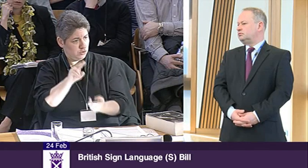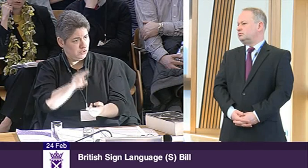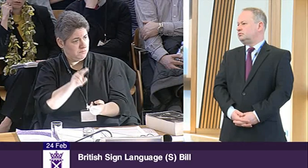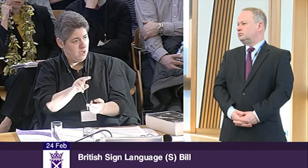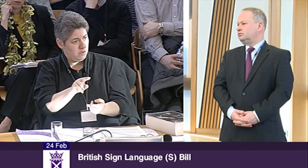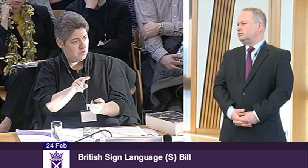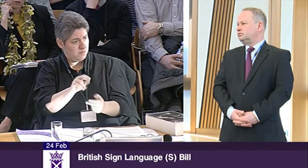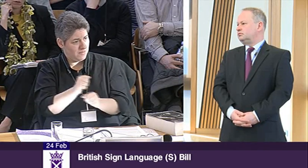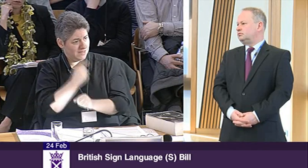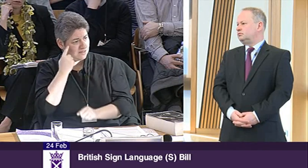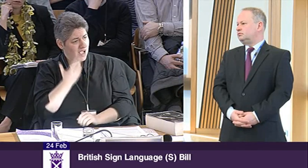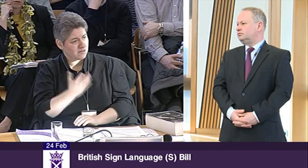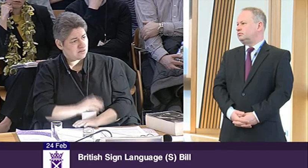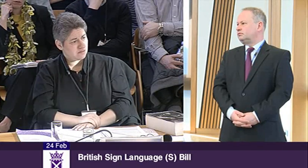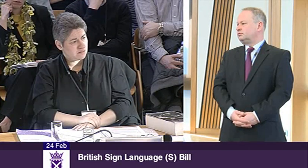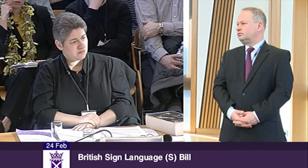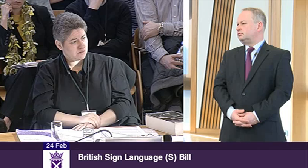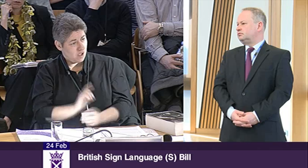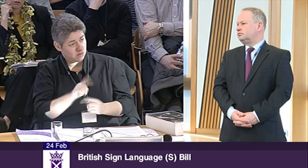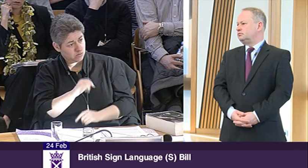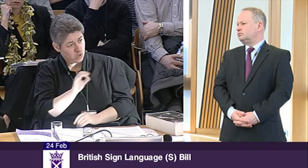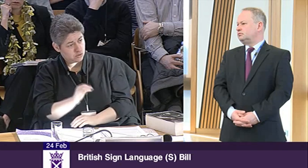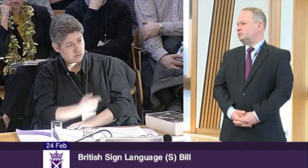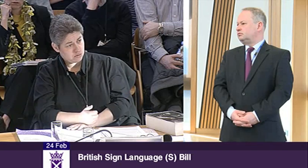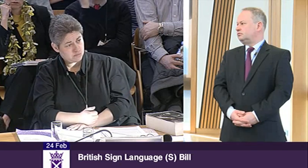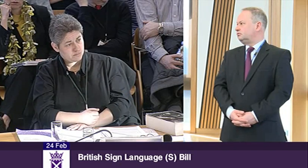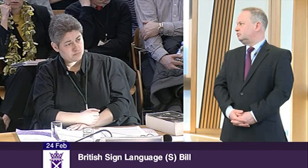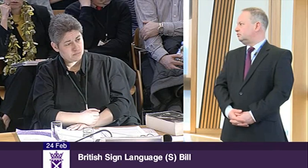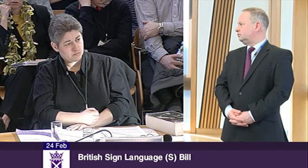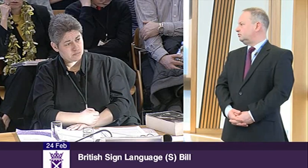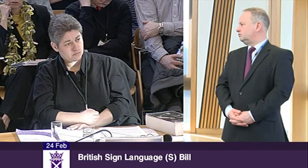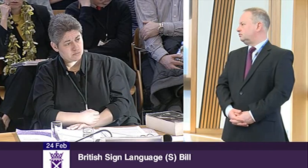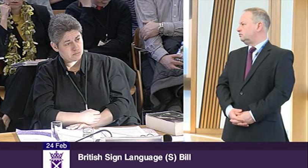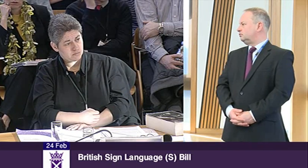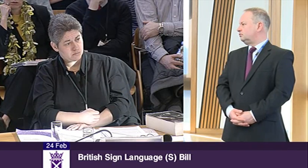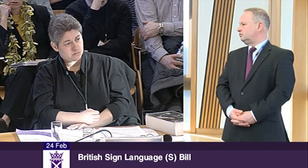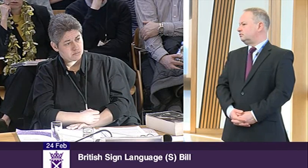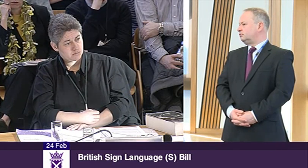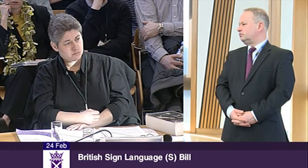agree that there would be economies of scale, so such an approach would make sense. Does